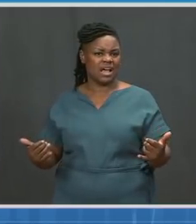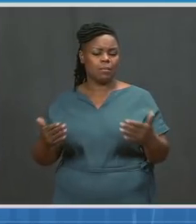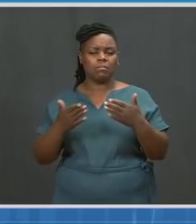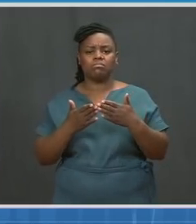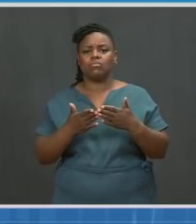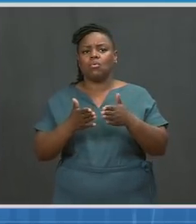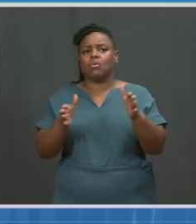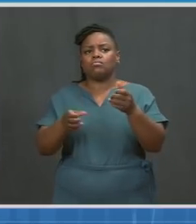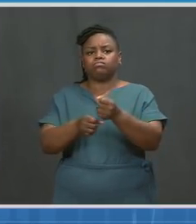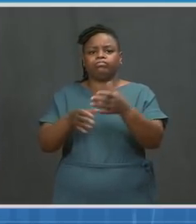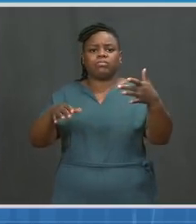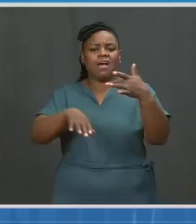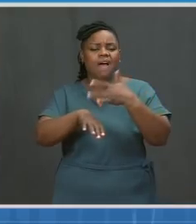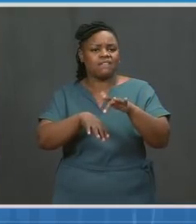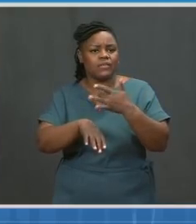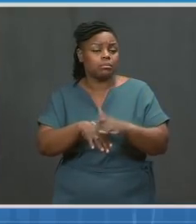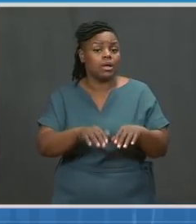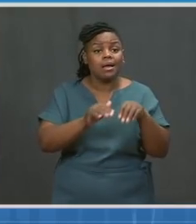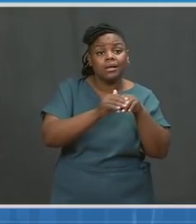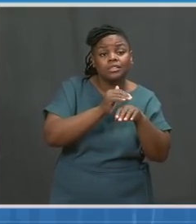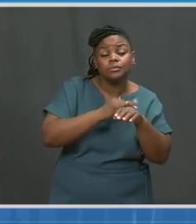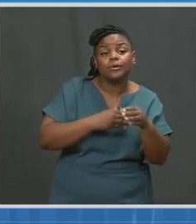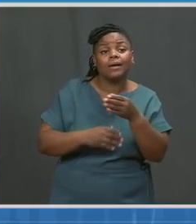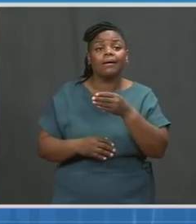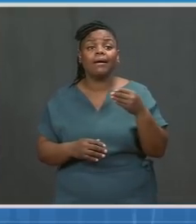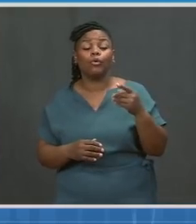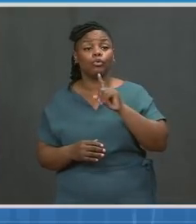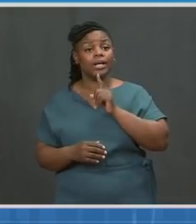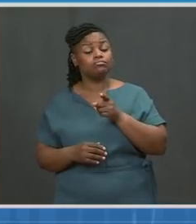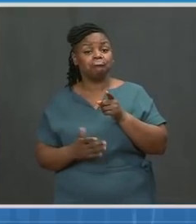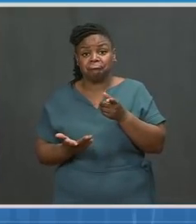and are located within five miles of 90 percent of Americans.